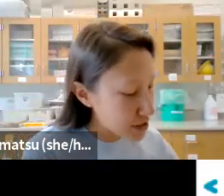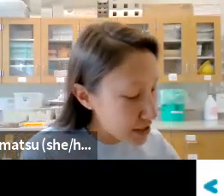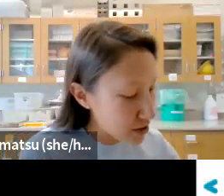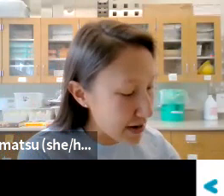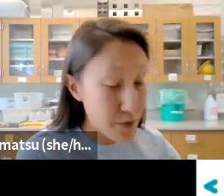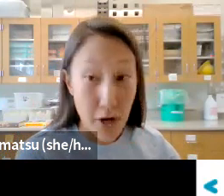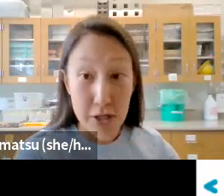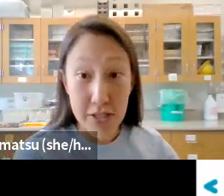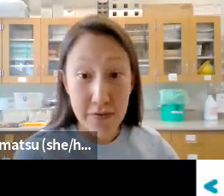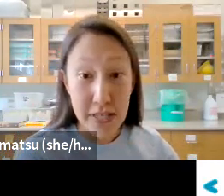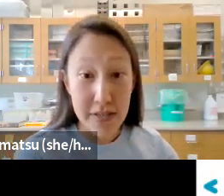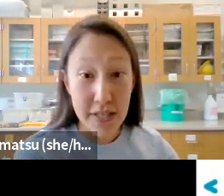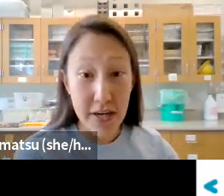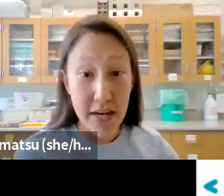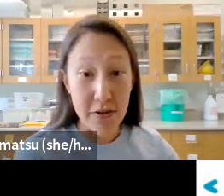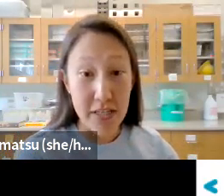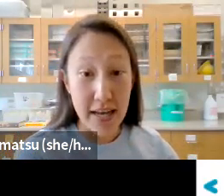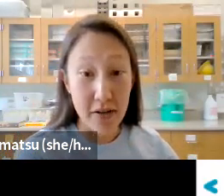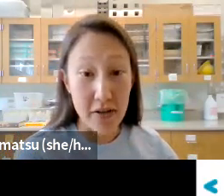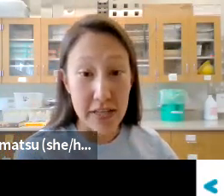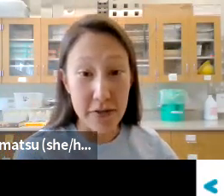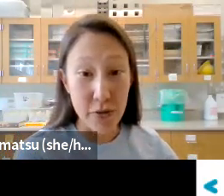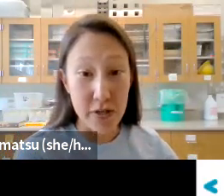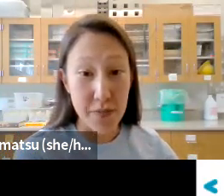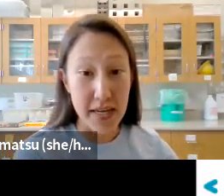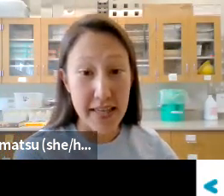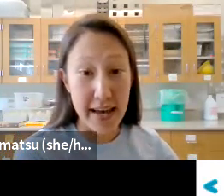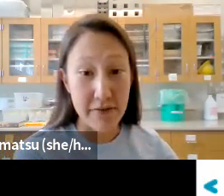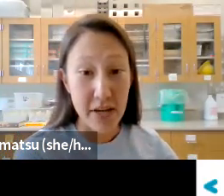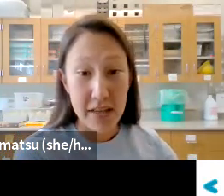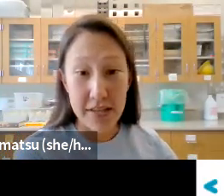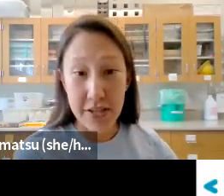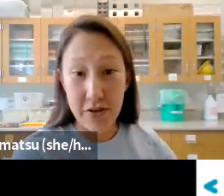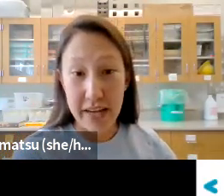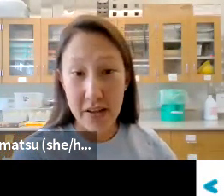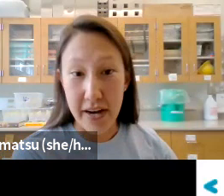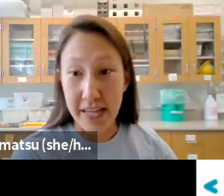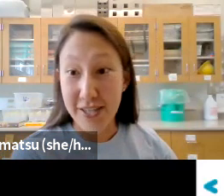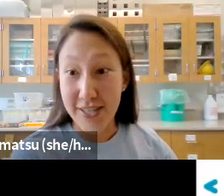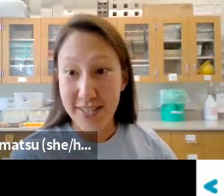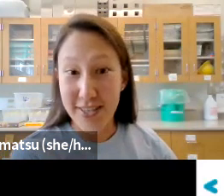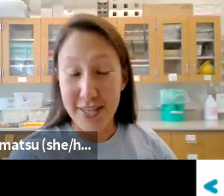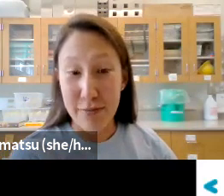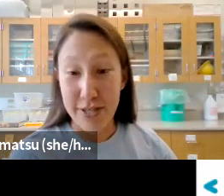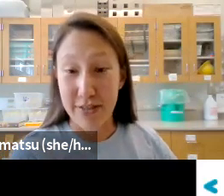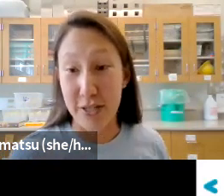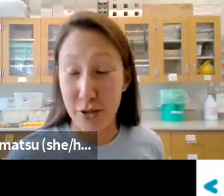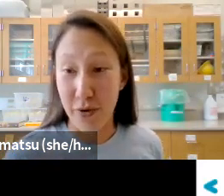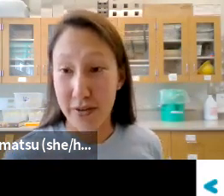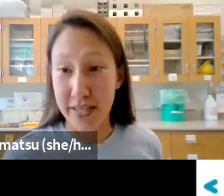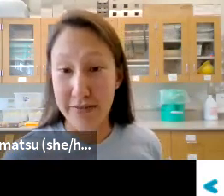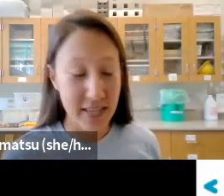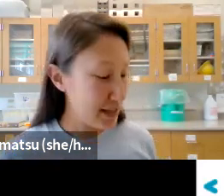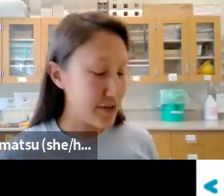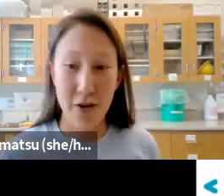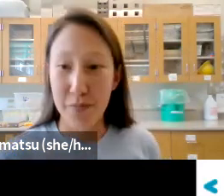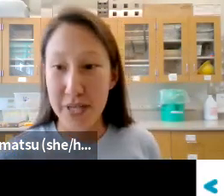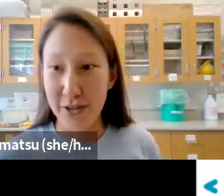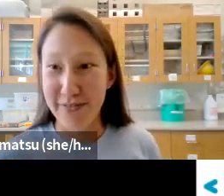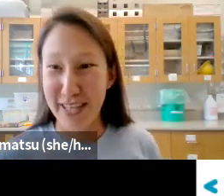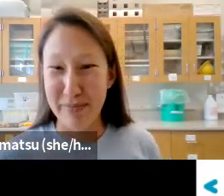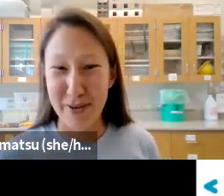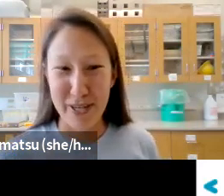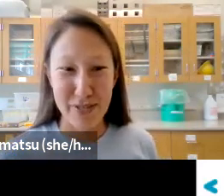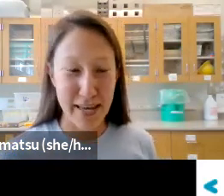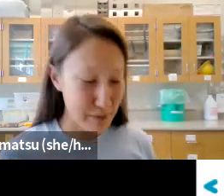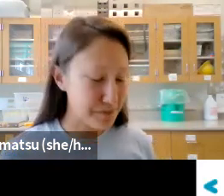Kim Komatsu (she/her): Just eat around the margins of leaves here, and you can tell leave chewers because they have these irregular edges, to the damage that they do to our leaves, these are all beach leaves that i'm showing you today.